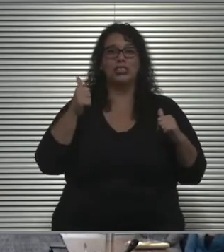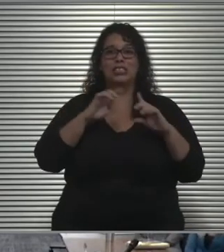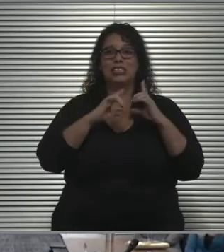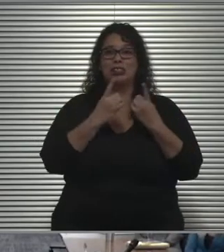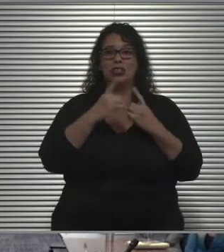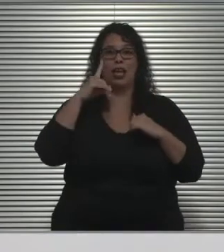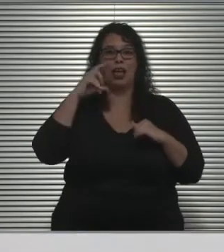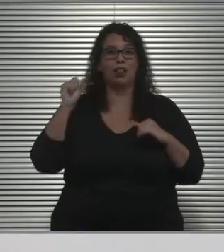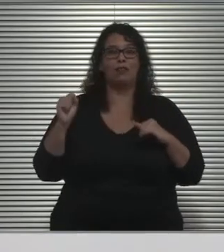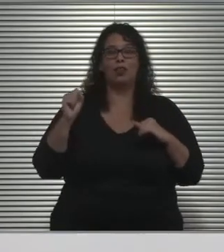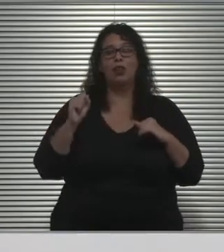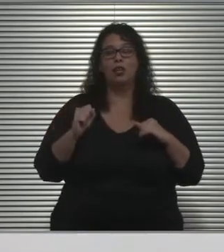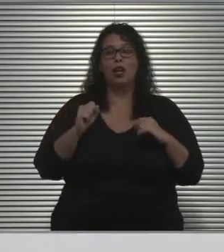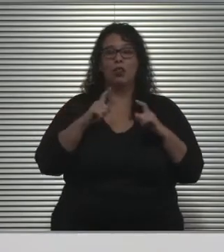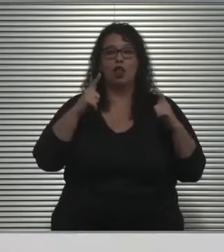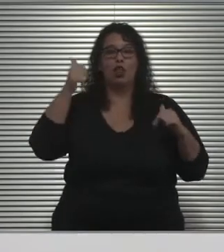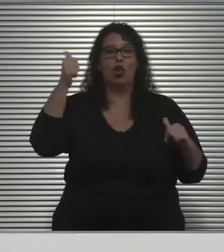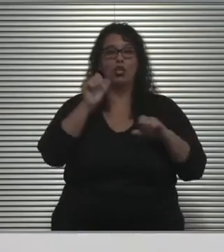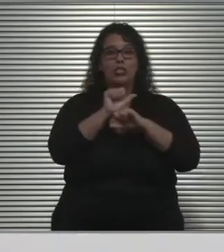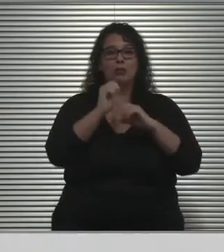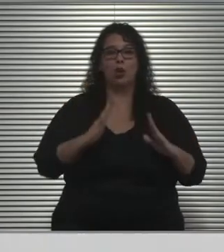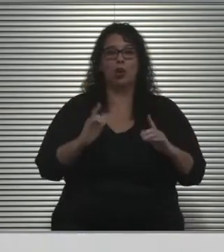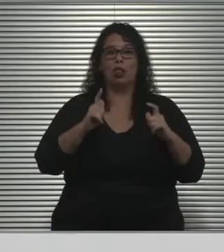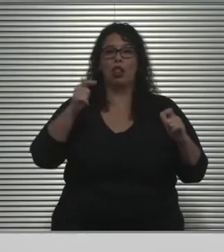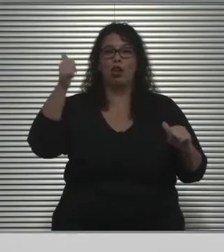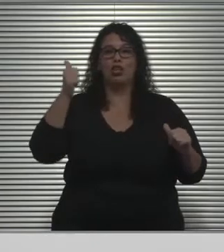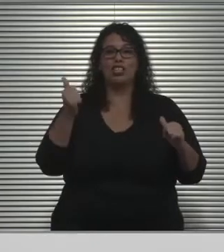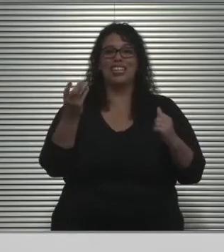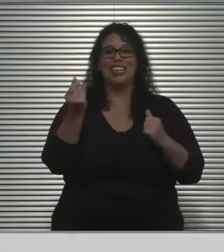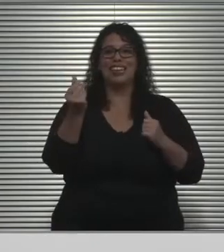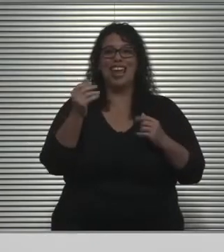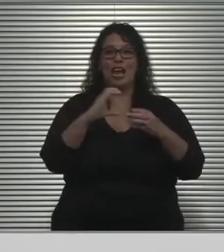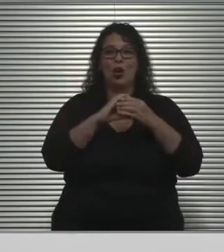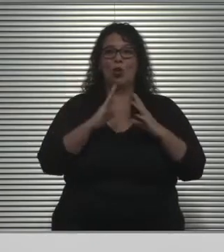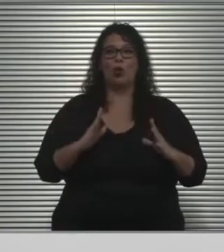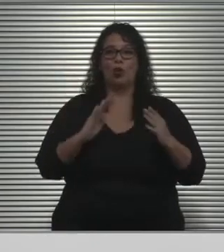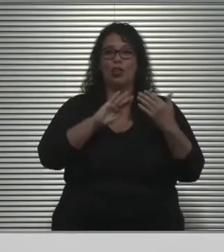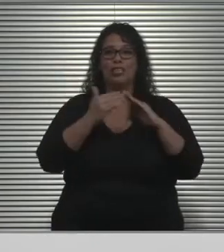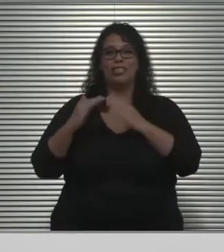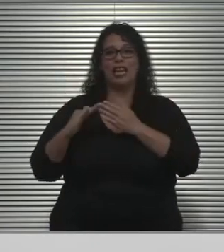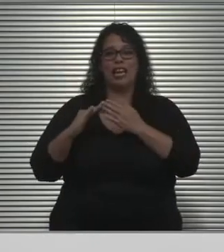the largest employer, the largest landowner in our city and the issues that go with that.